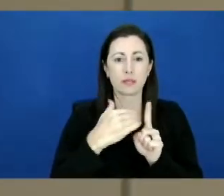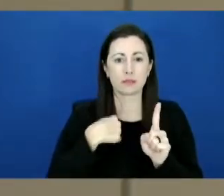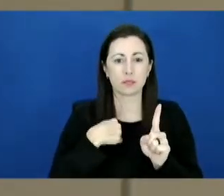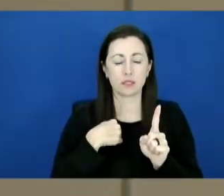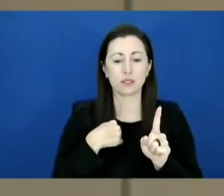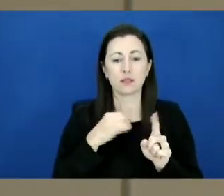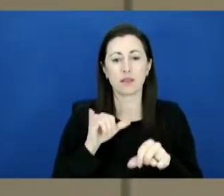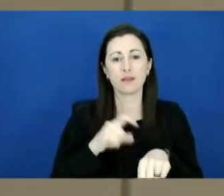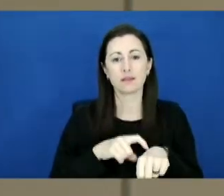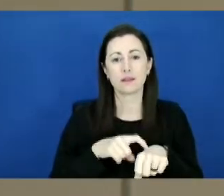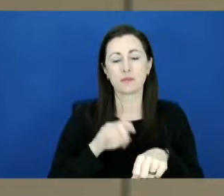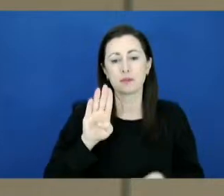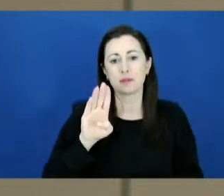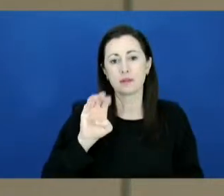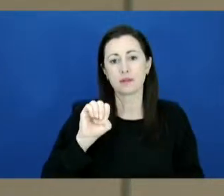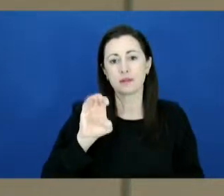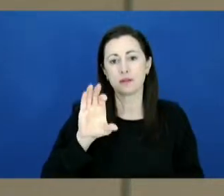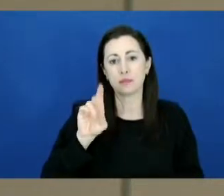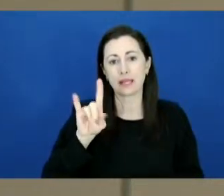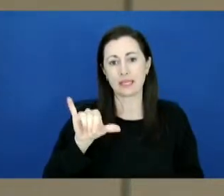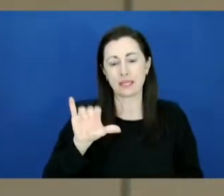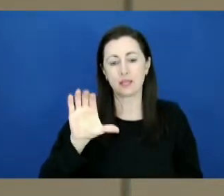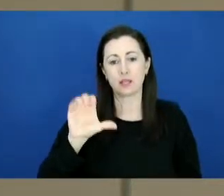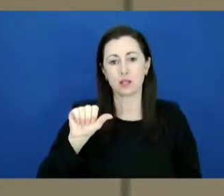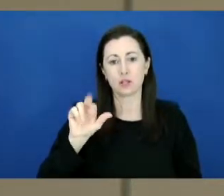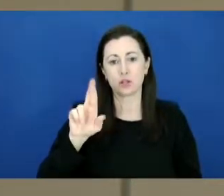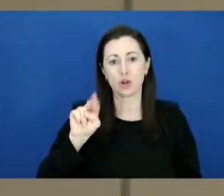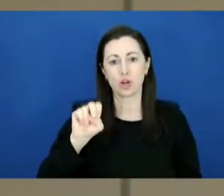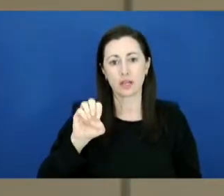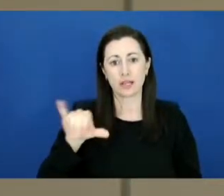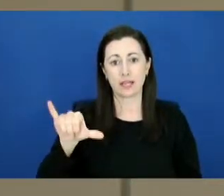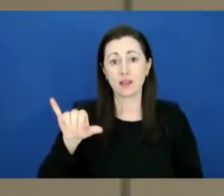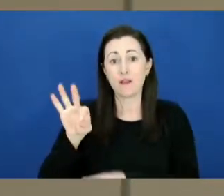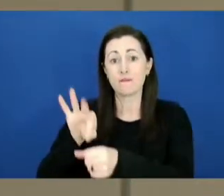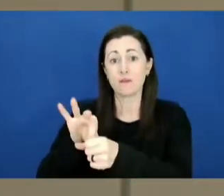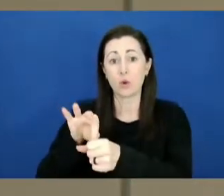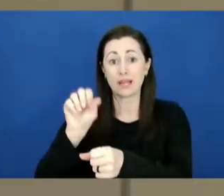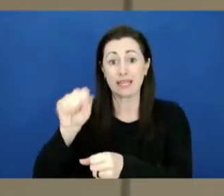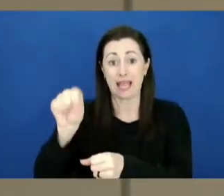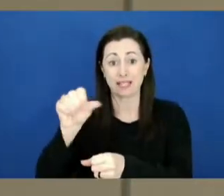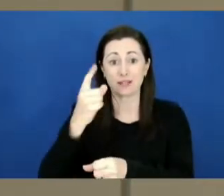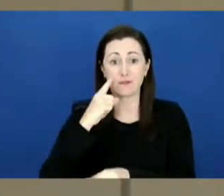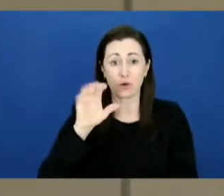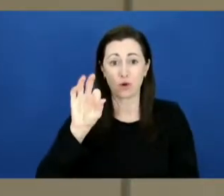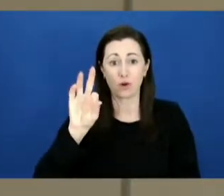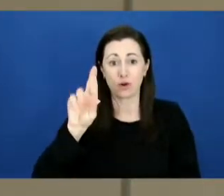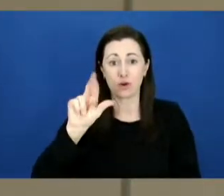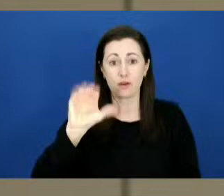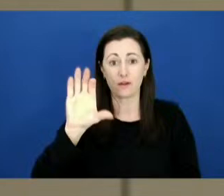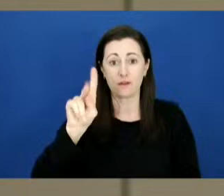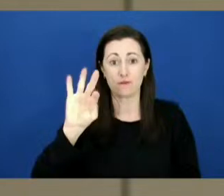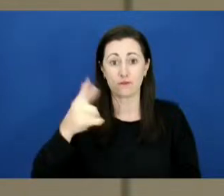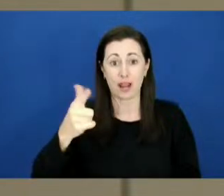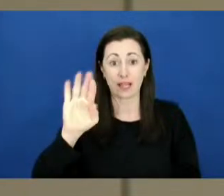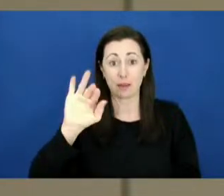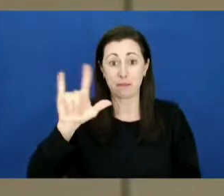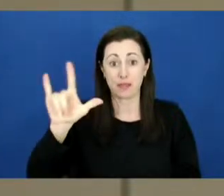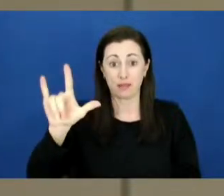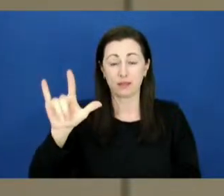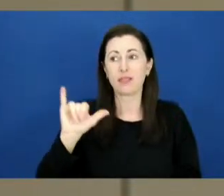AND IT REMINDS ME OF THE TIME